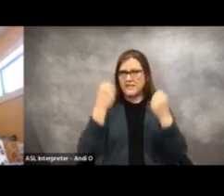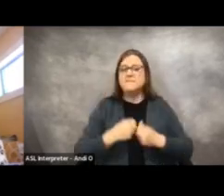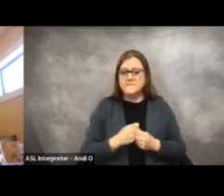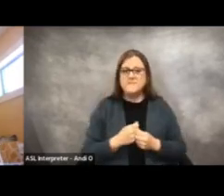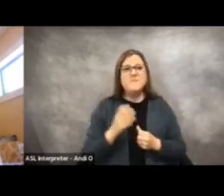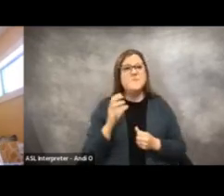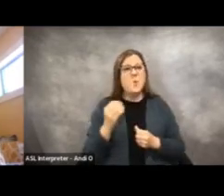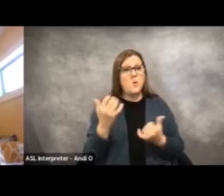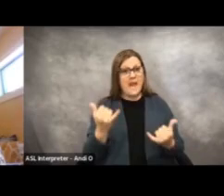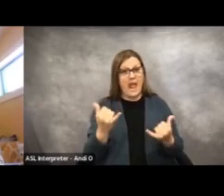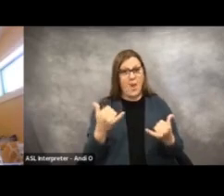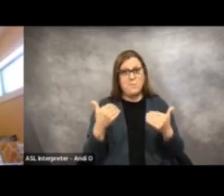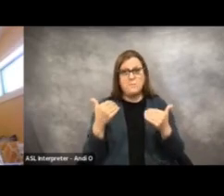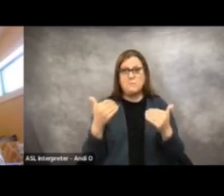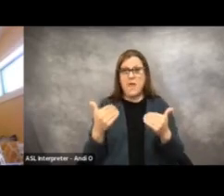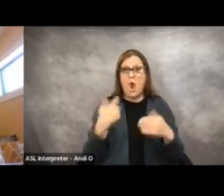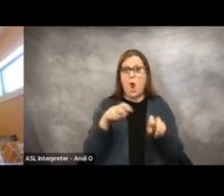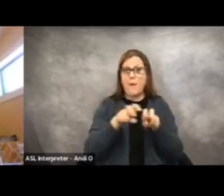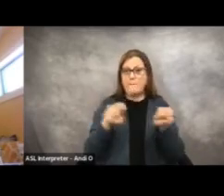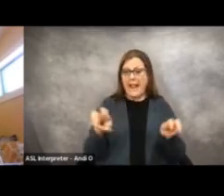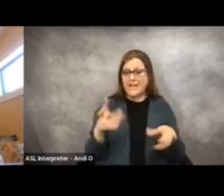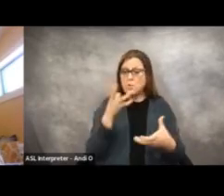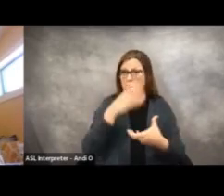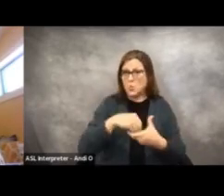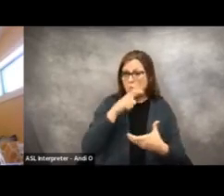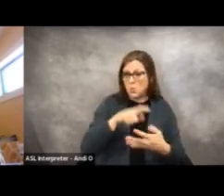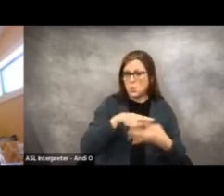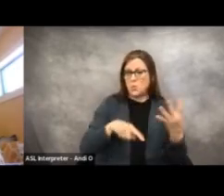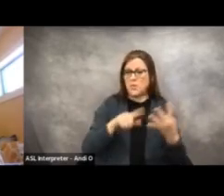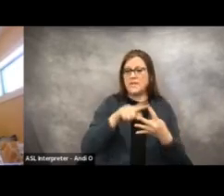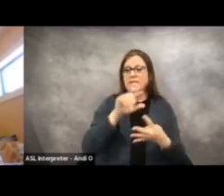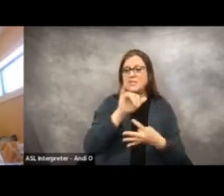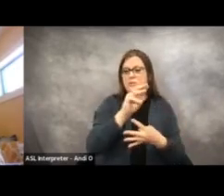further ado, our panelists today include Jim Pender from Iowa,